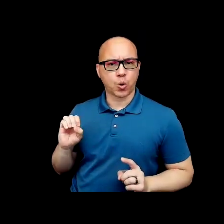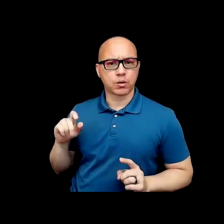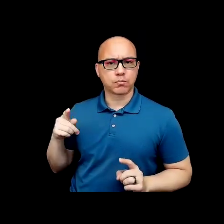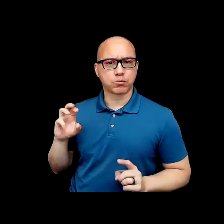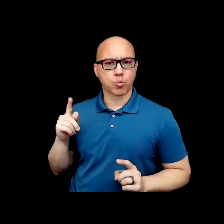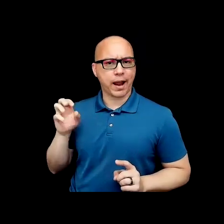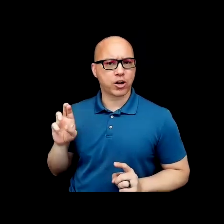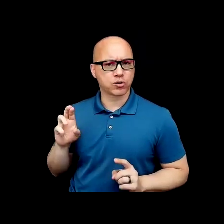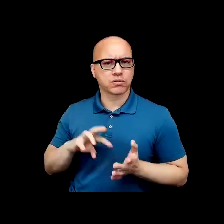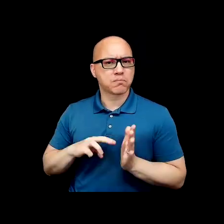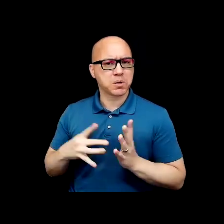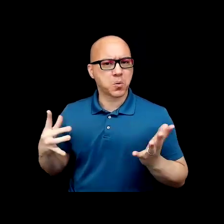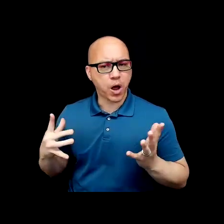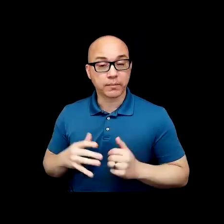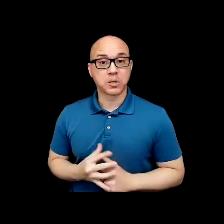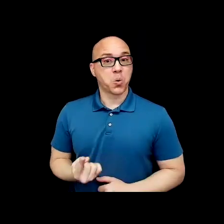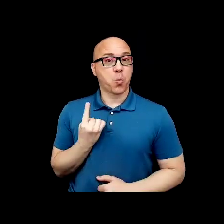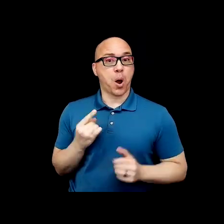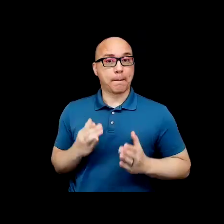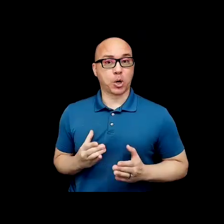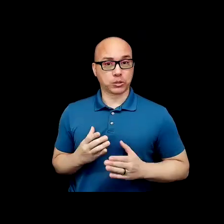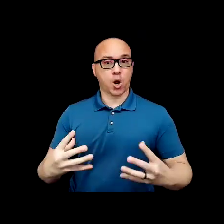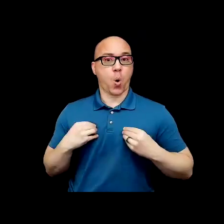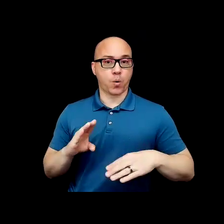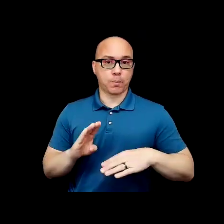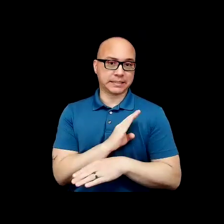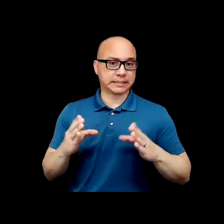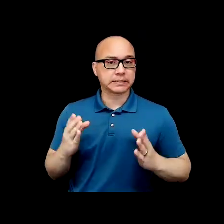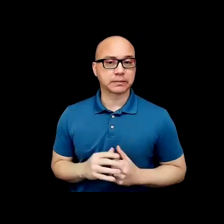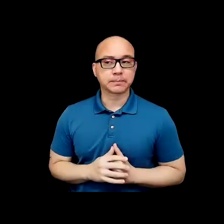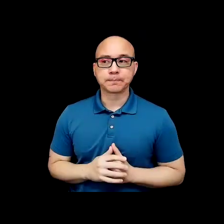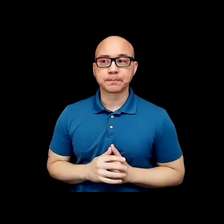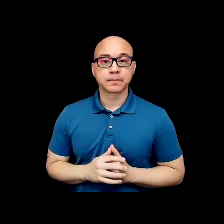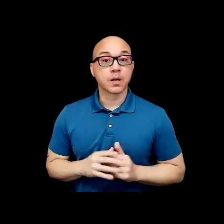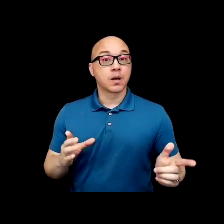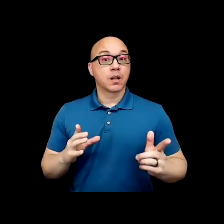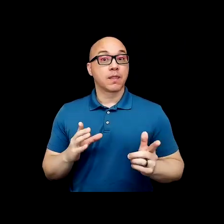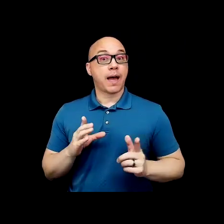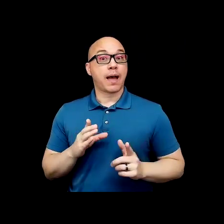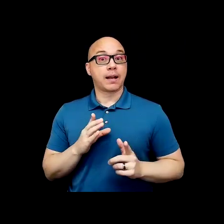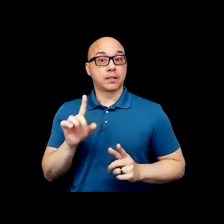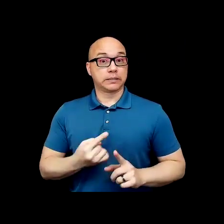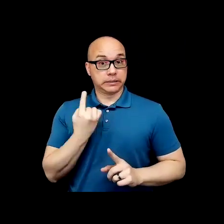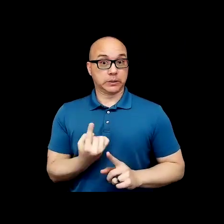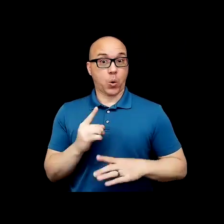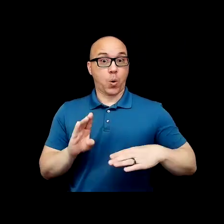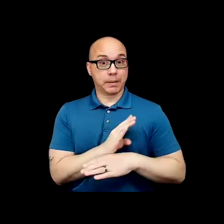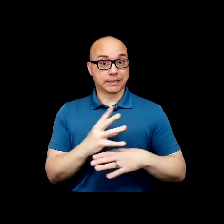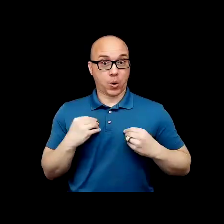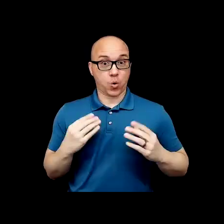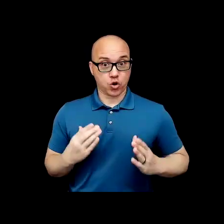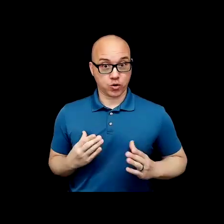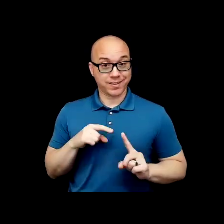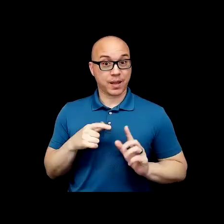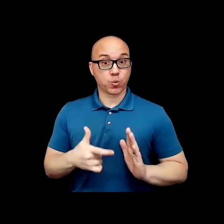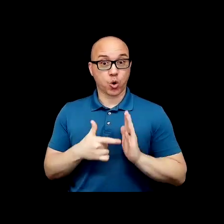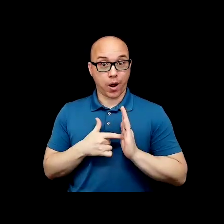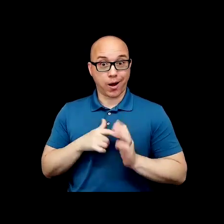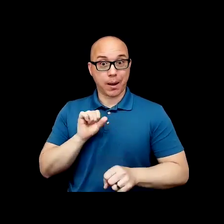is a single business owner. A Sole Proprietor does not need an Employer Identification Number,